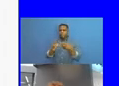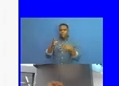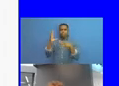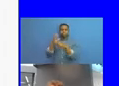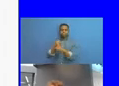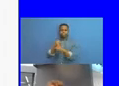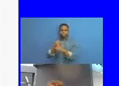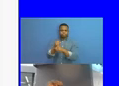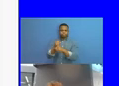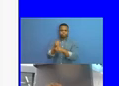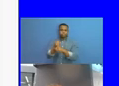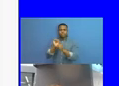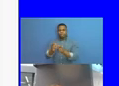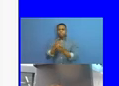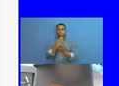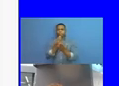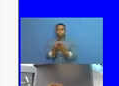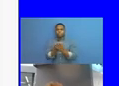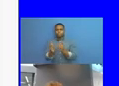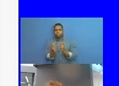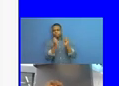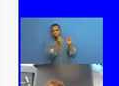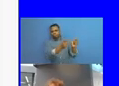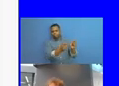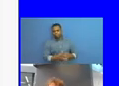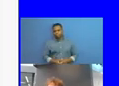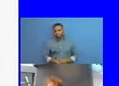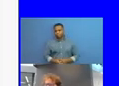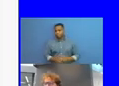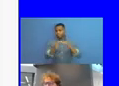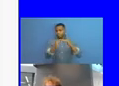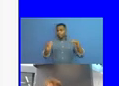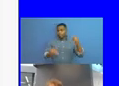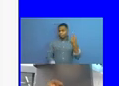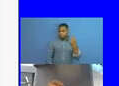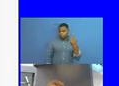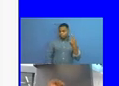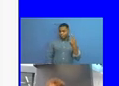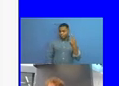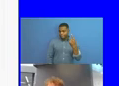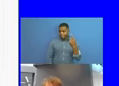and it can look like that when it's filled in. And then indeed you are ready to find a common ground first